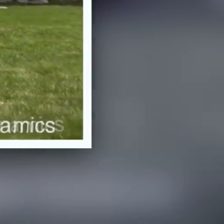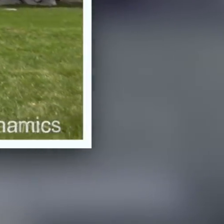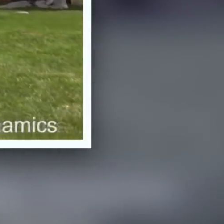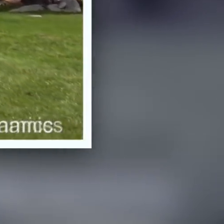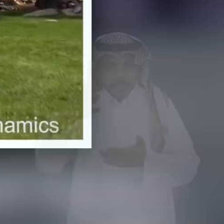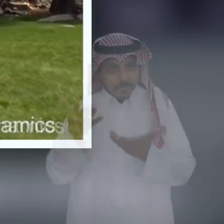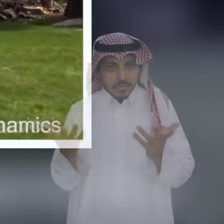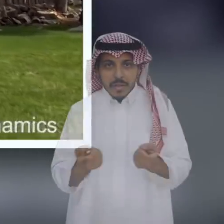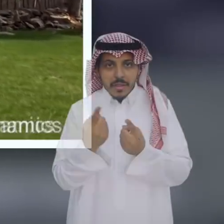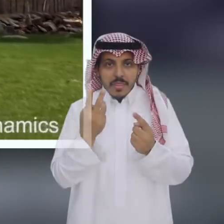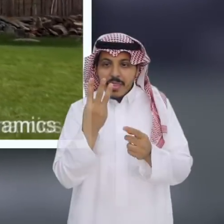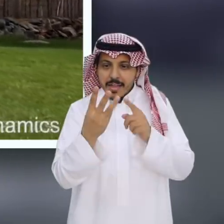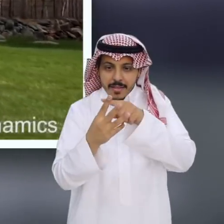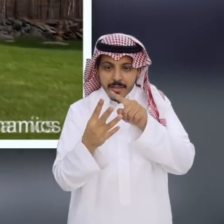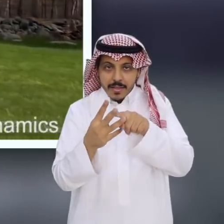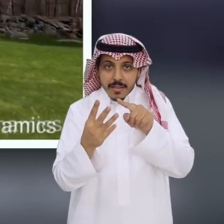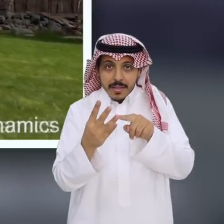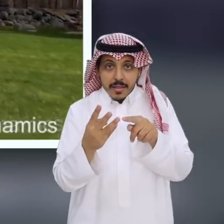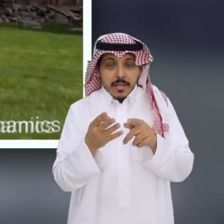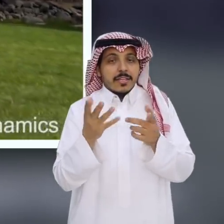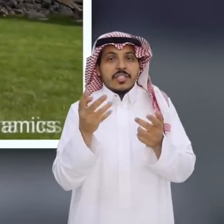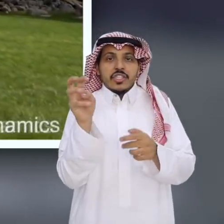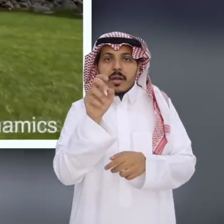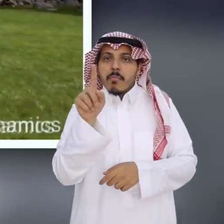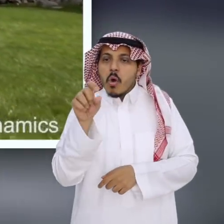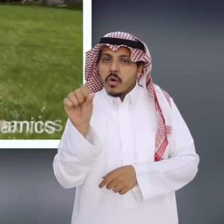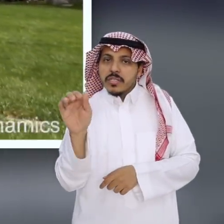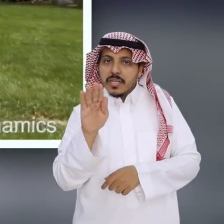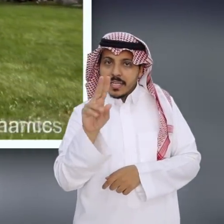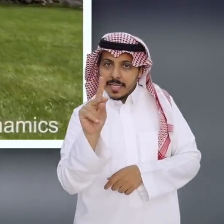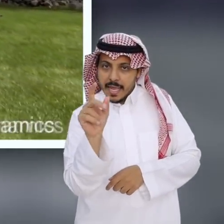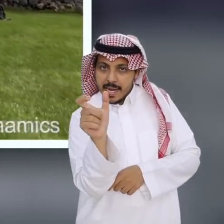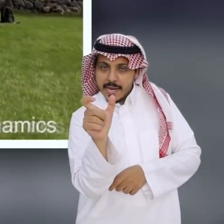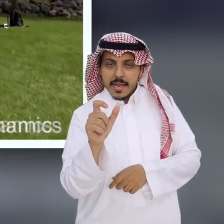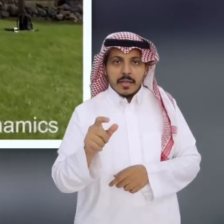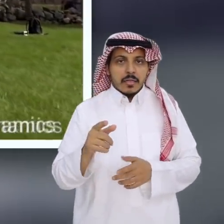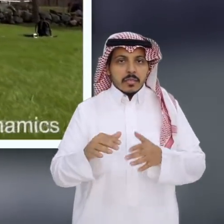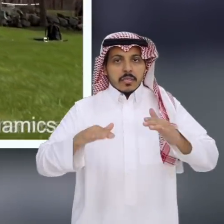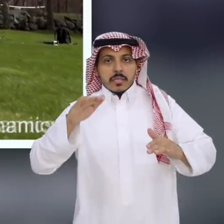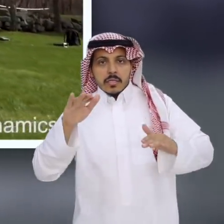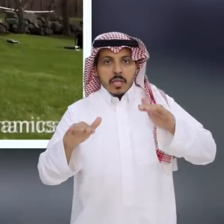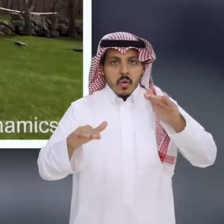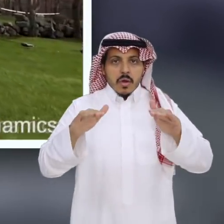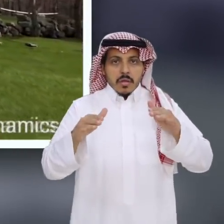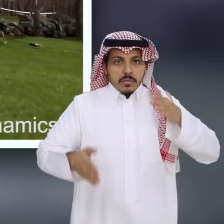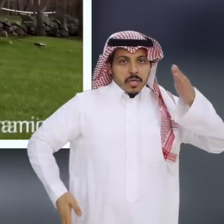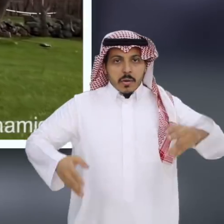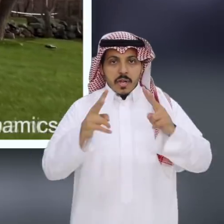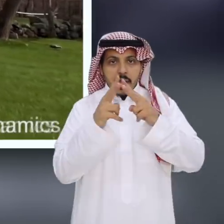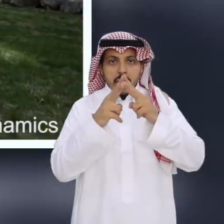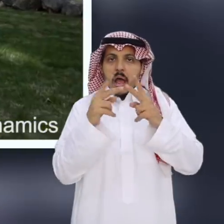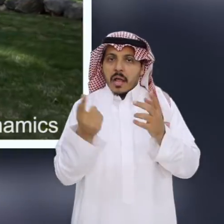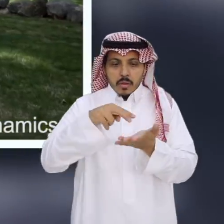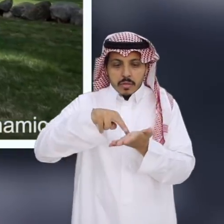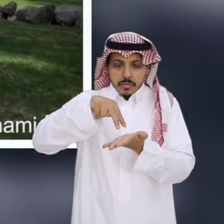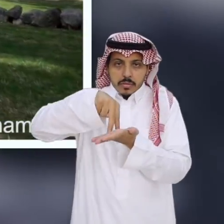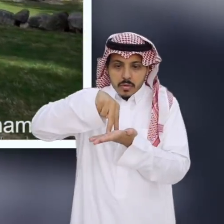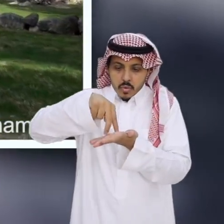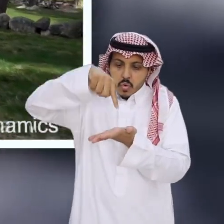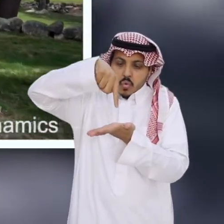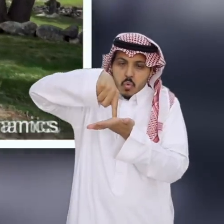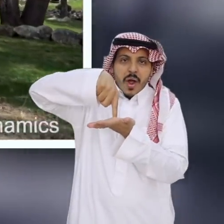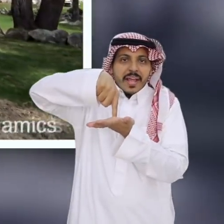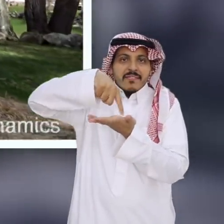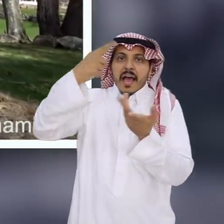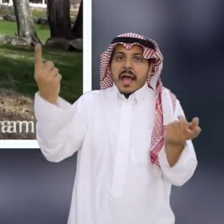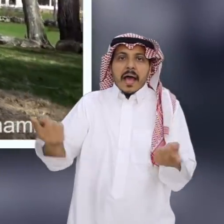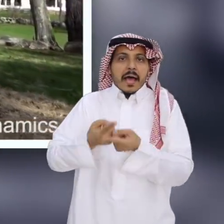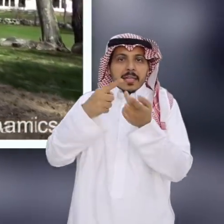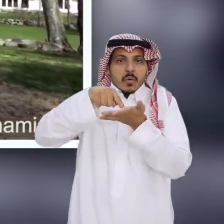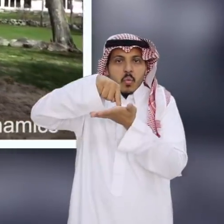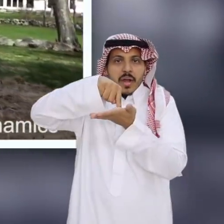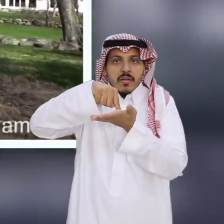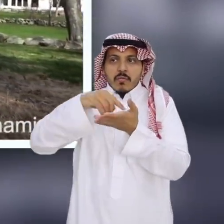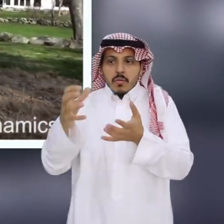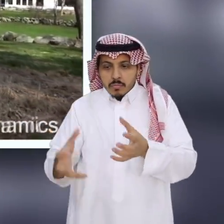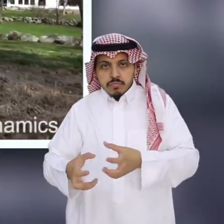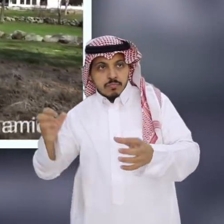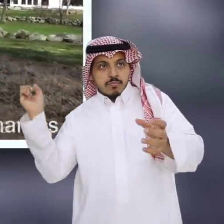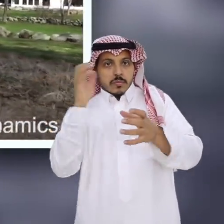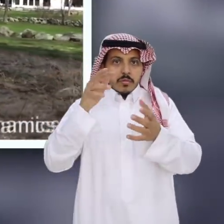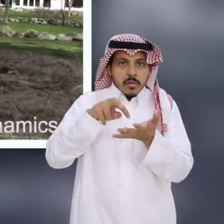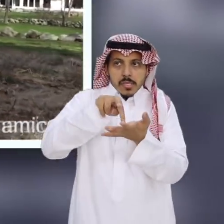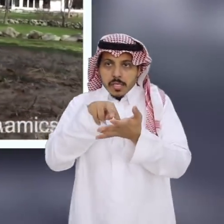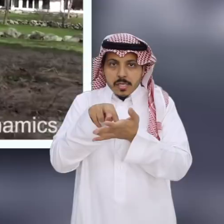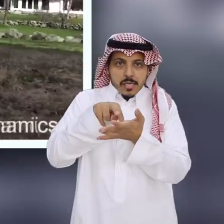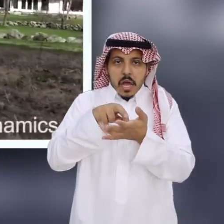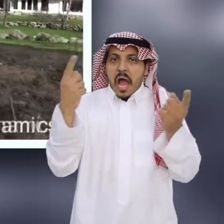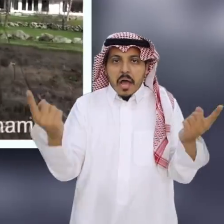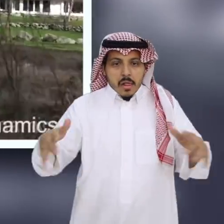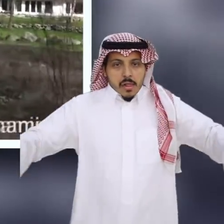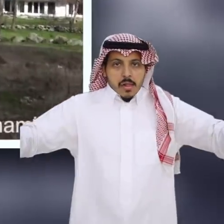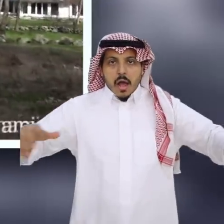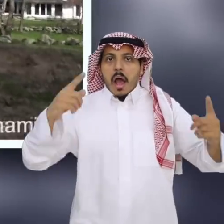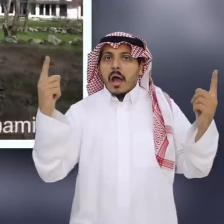To be sure, Boston Dynamics focused on three things with Atlas: its balance; it could balance itself while walking using one leg